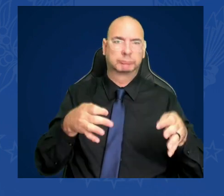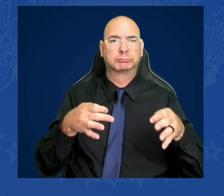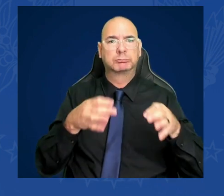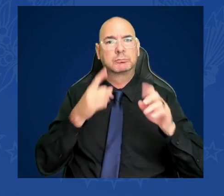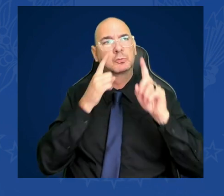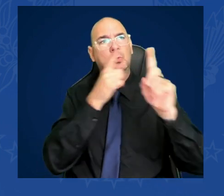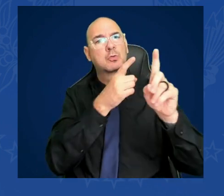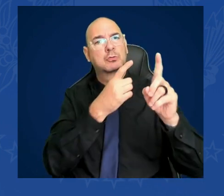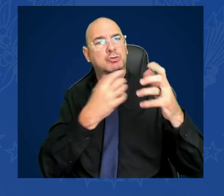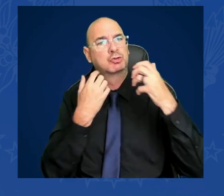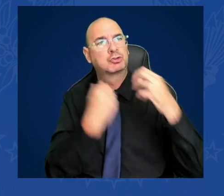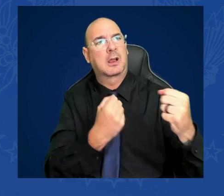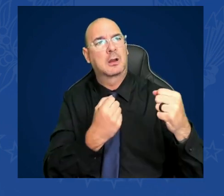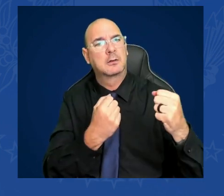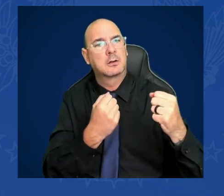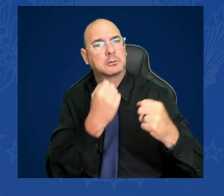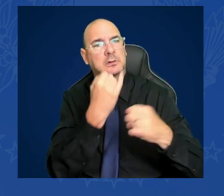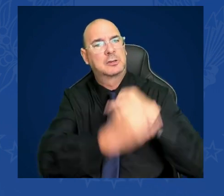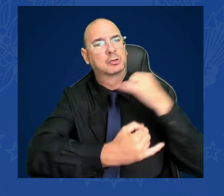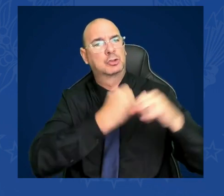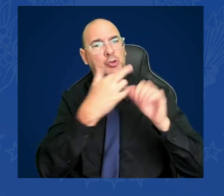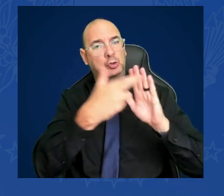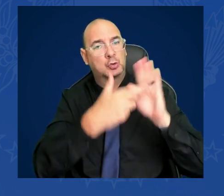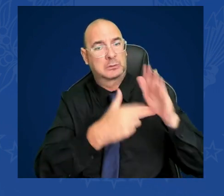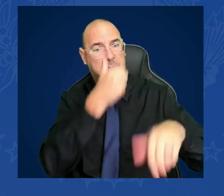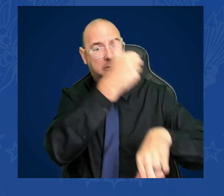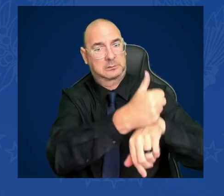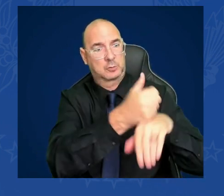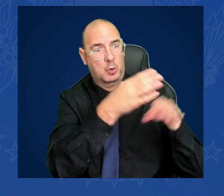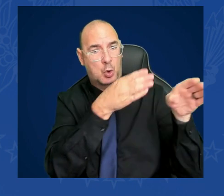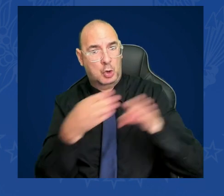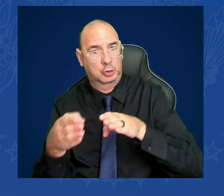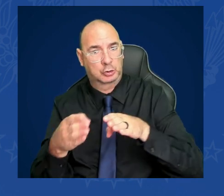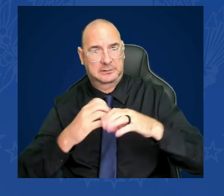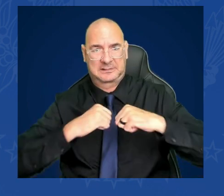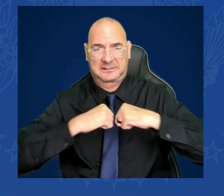to defend it, to promote it, and to build on it.